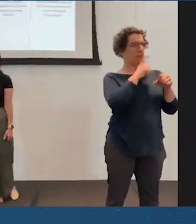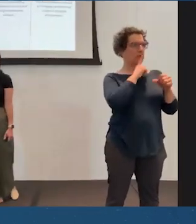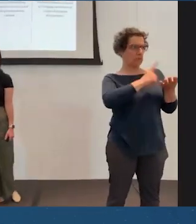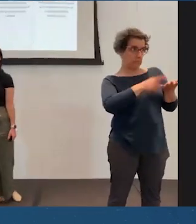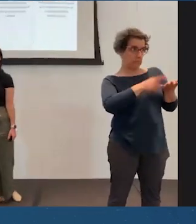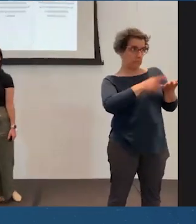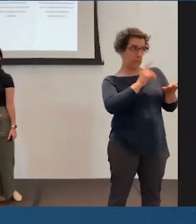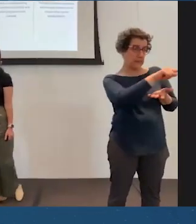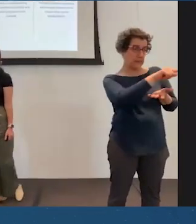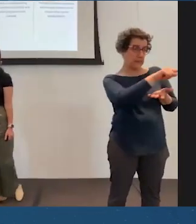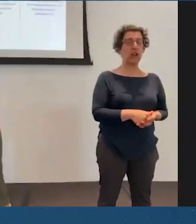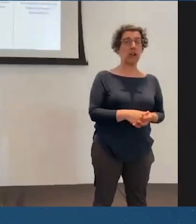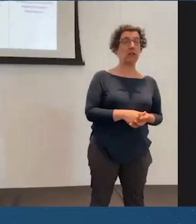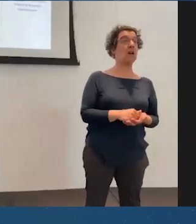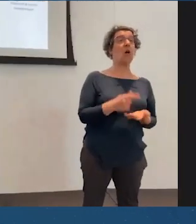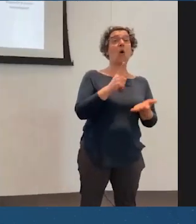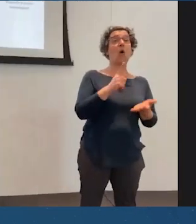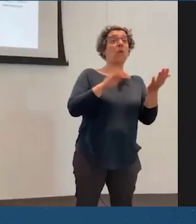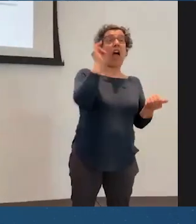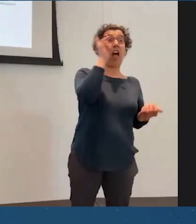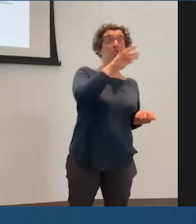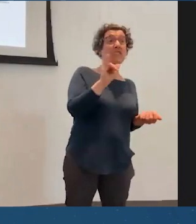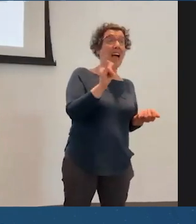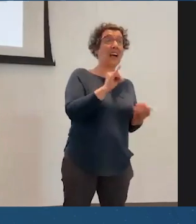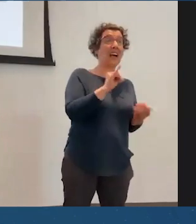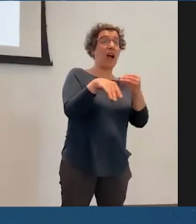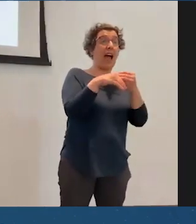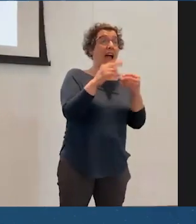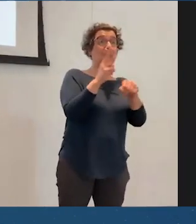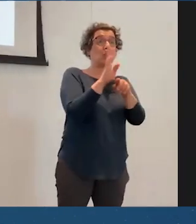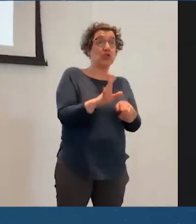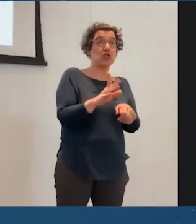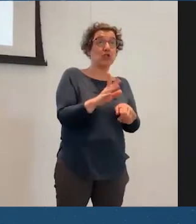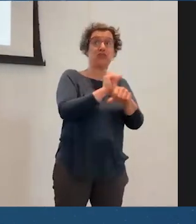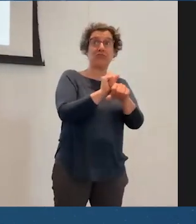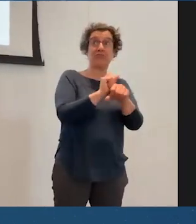it look like even to add users that help us build products to patents--